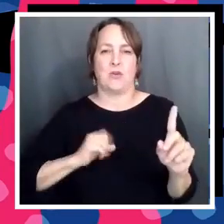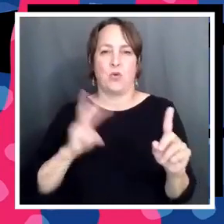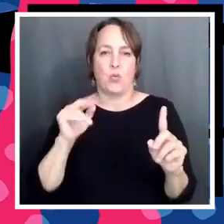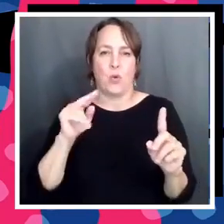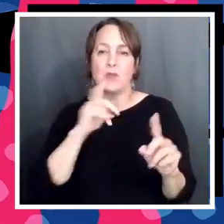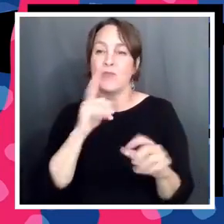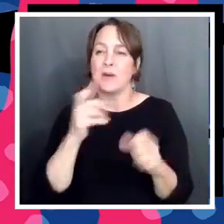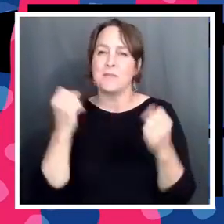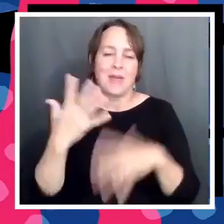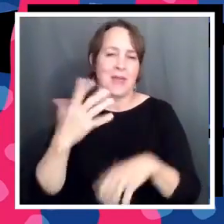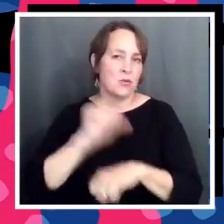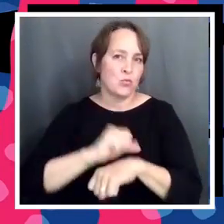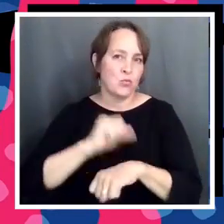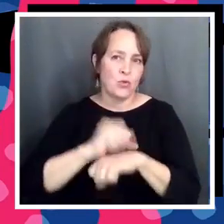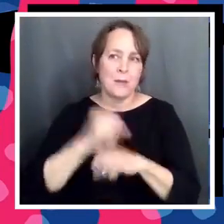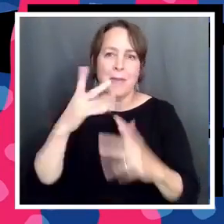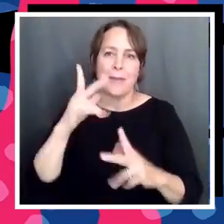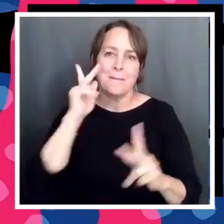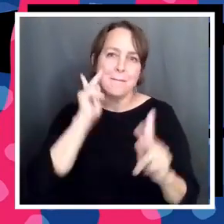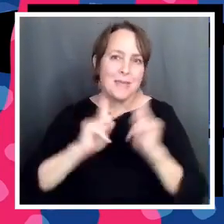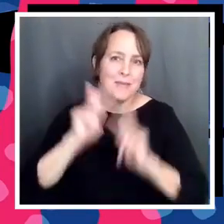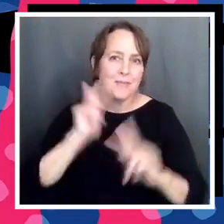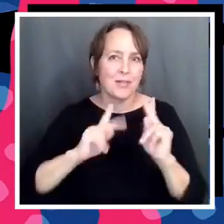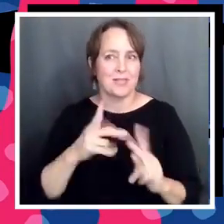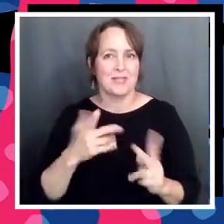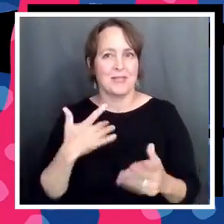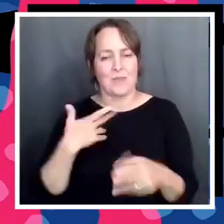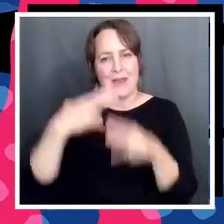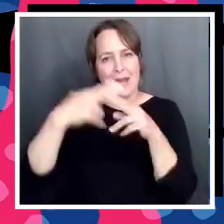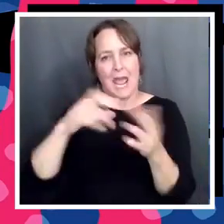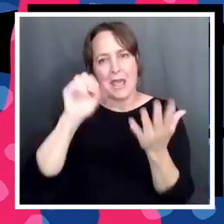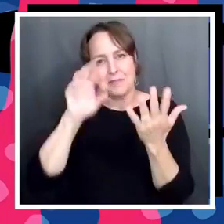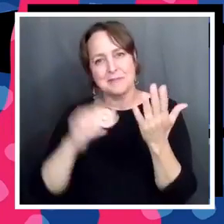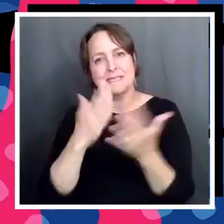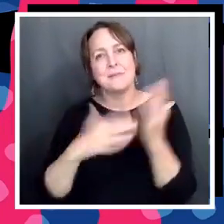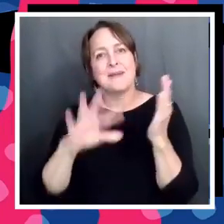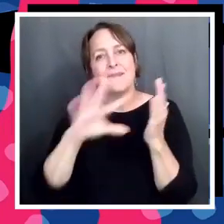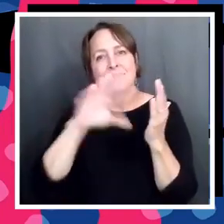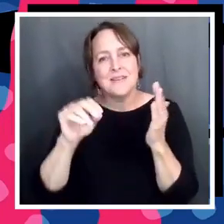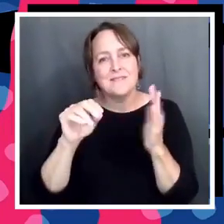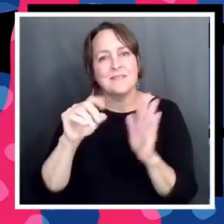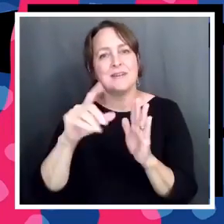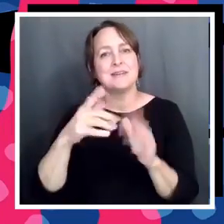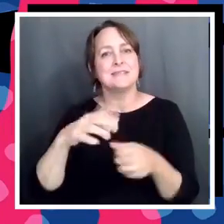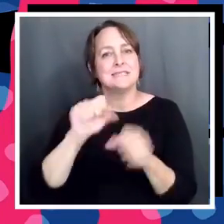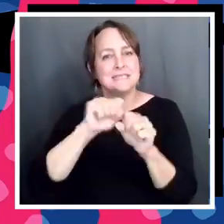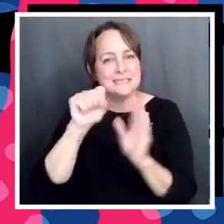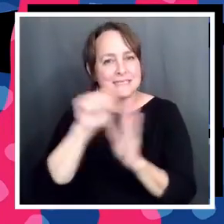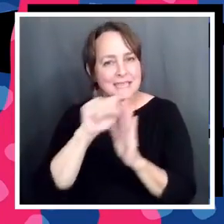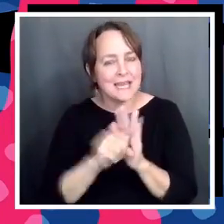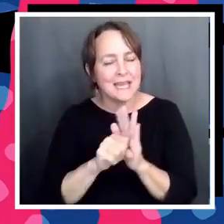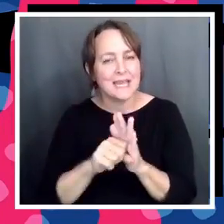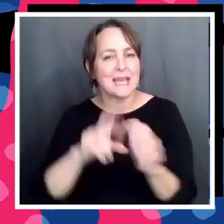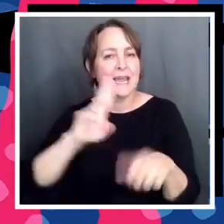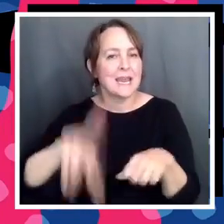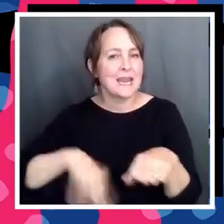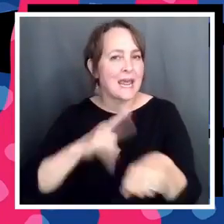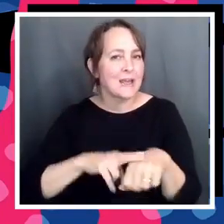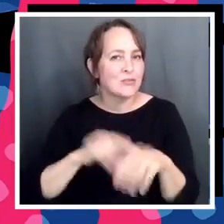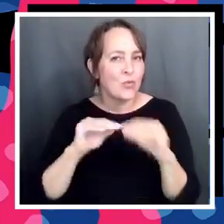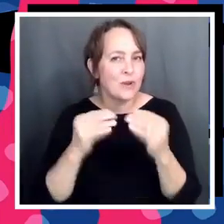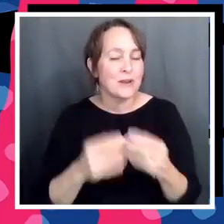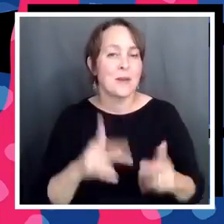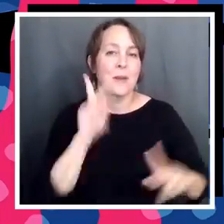A LOT OF WORK THAT WENT INTO